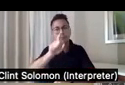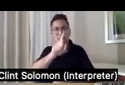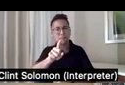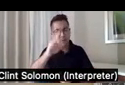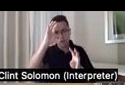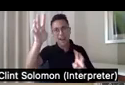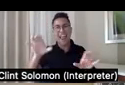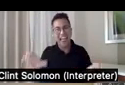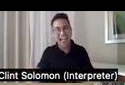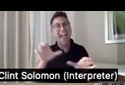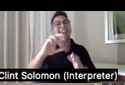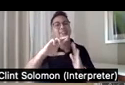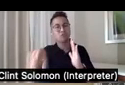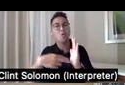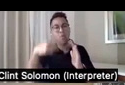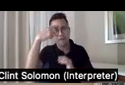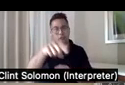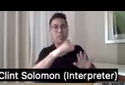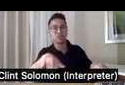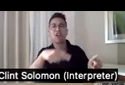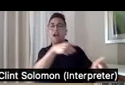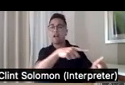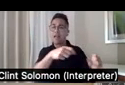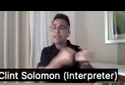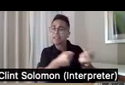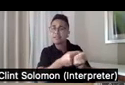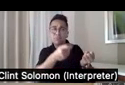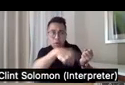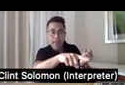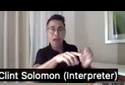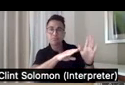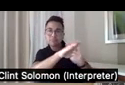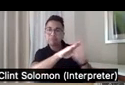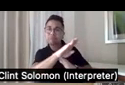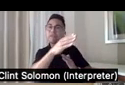which actually supports them in developing some of the components of self-determination